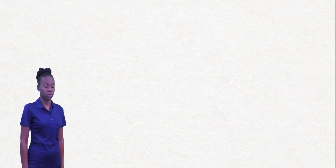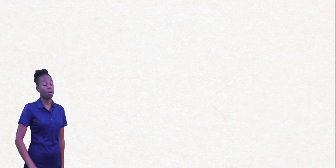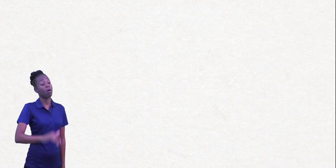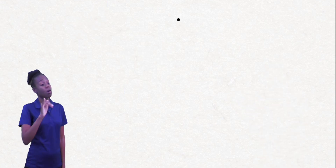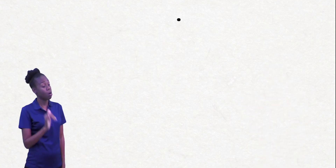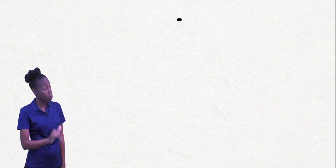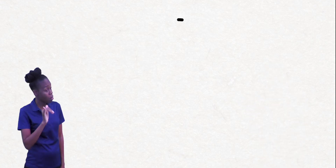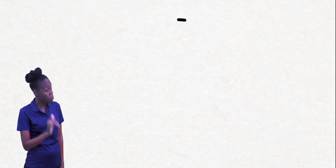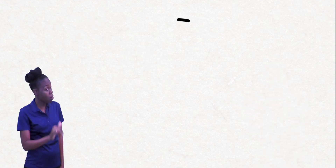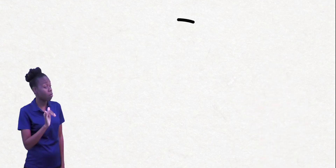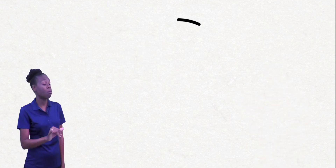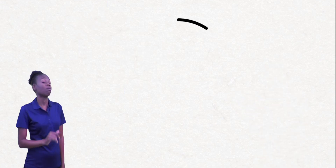Okay.